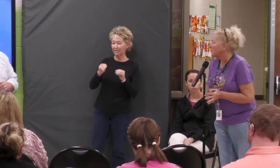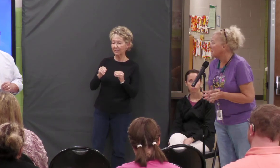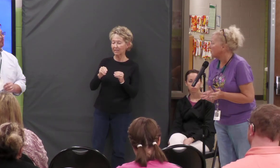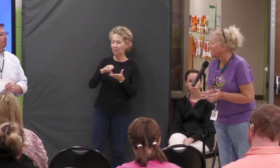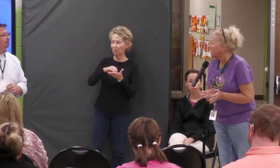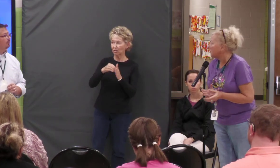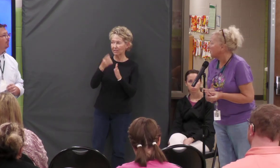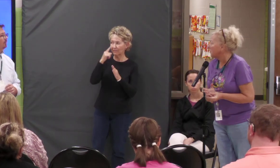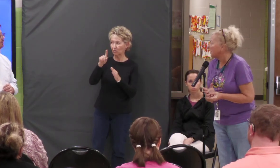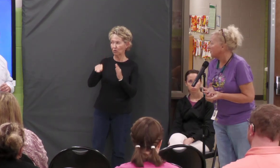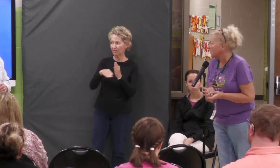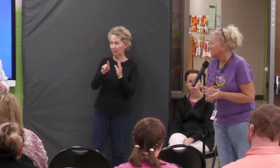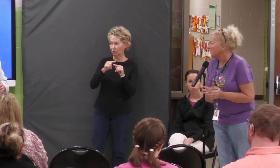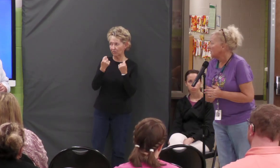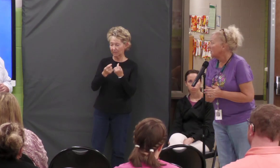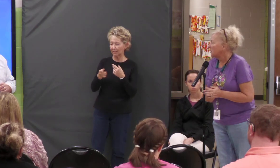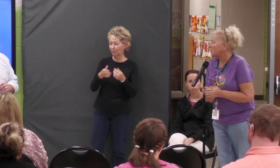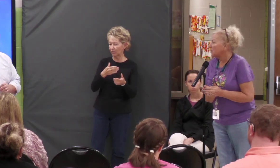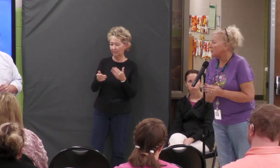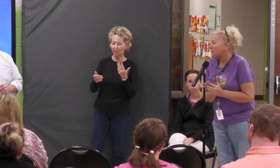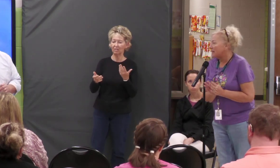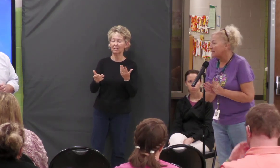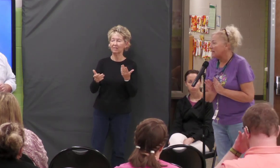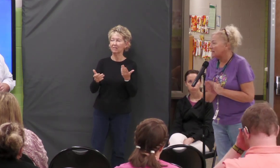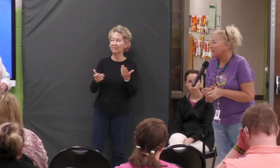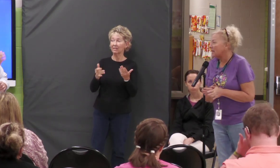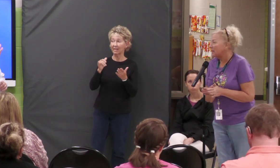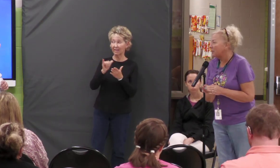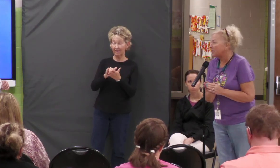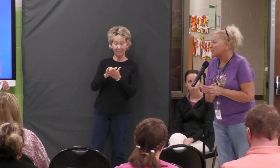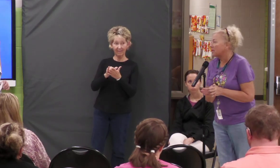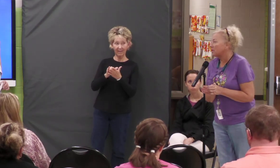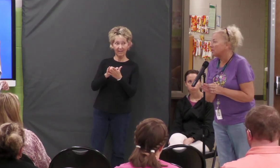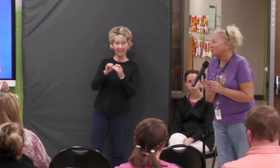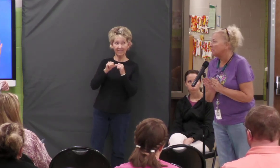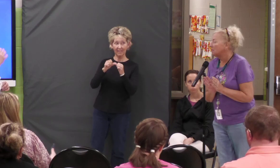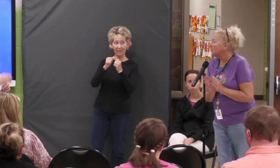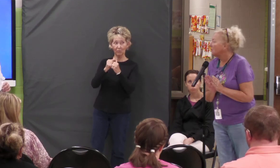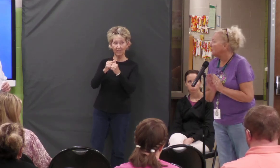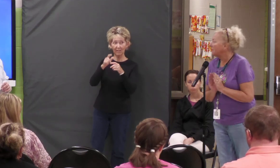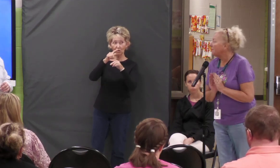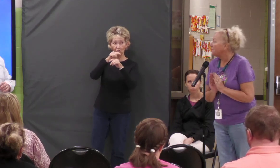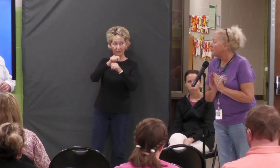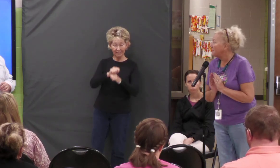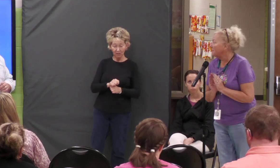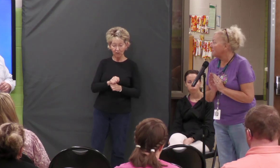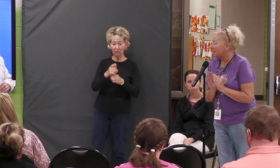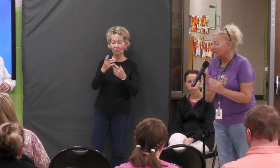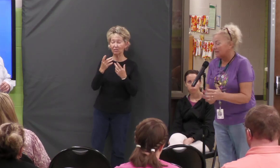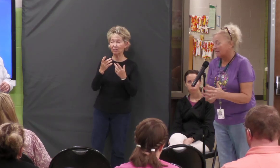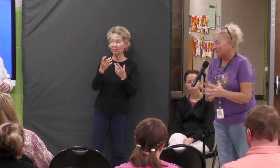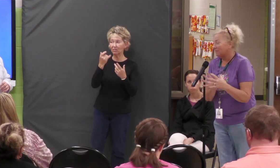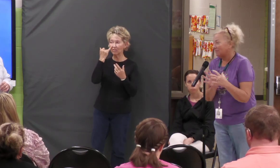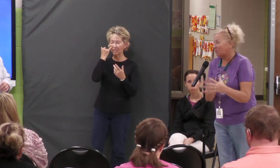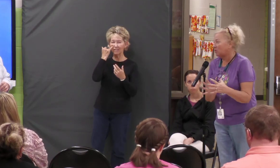the soccer team whatever yeah so does that stay with the traditional if this